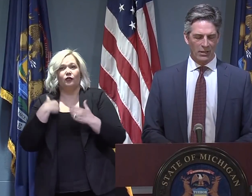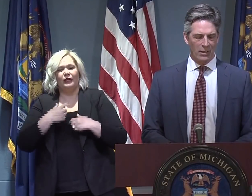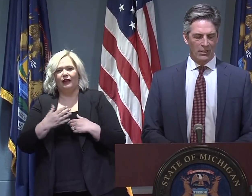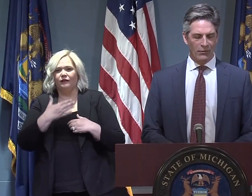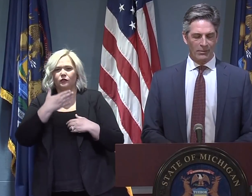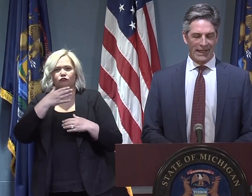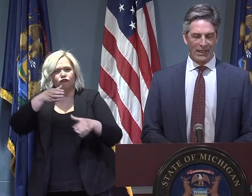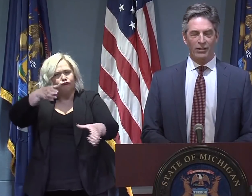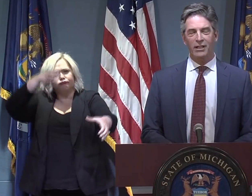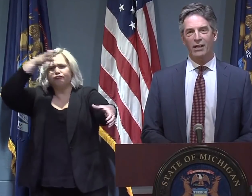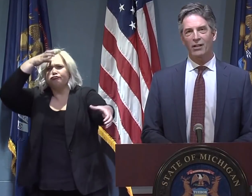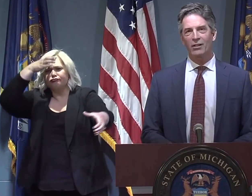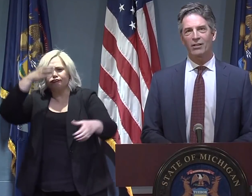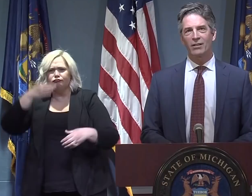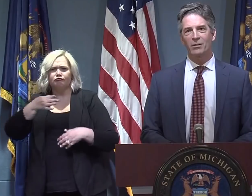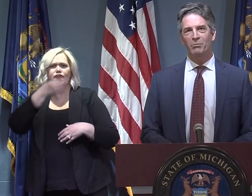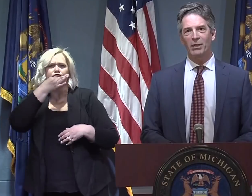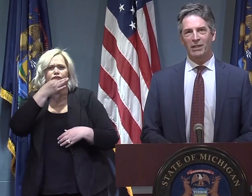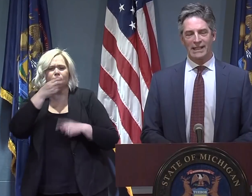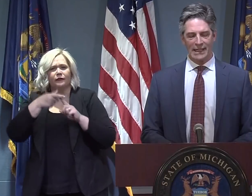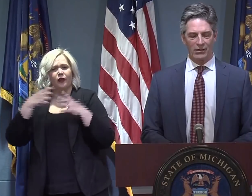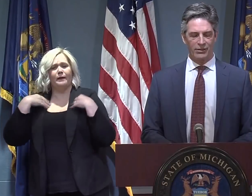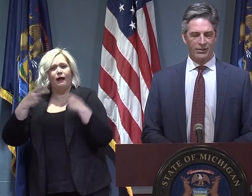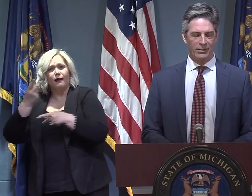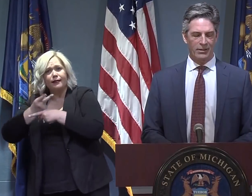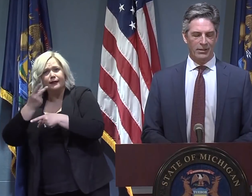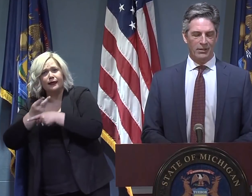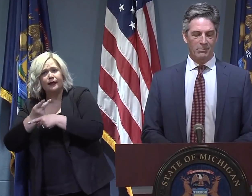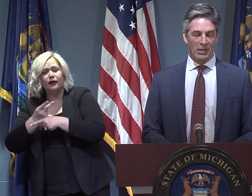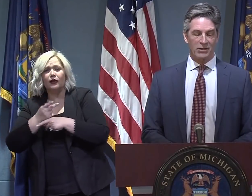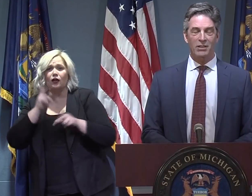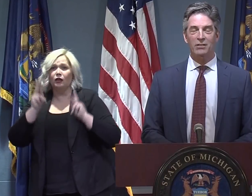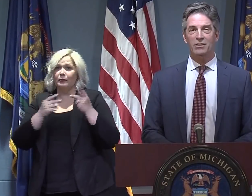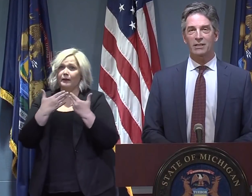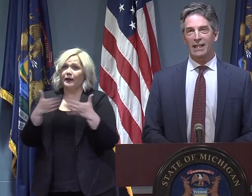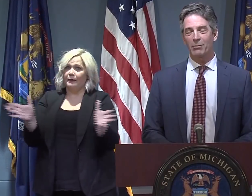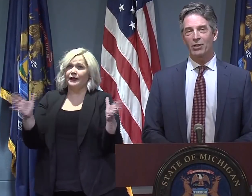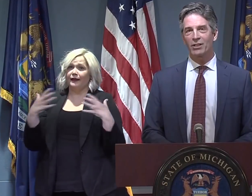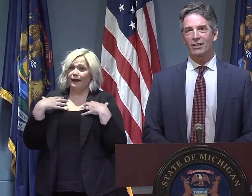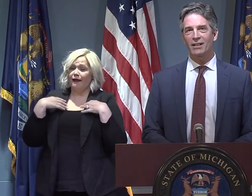ACTIVITY ON THE VERY BEST INSIGHTS AND EXPERTISE THAT CAN